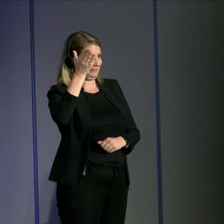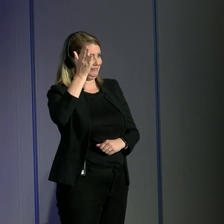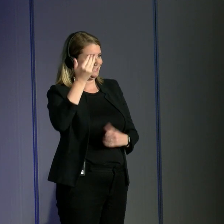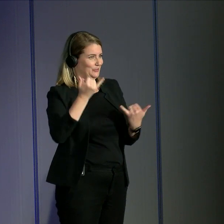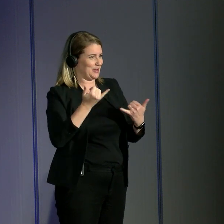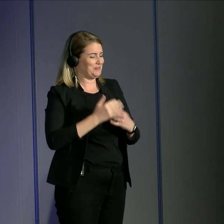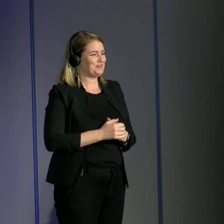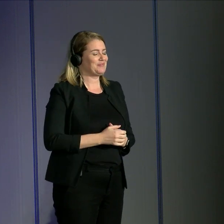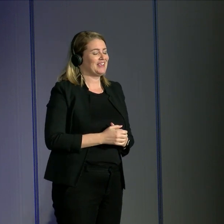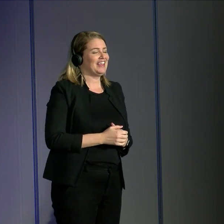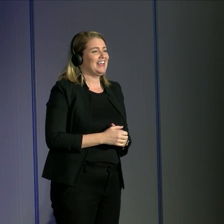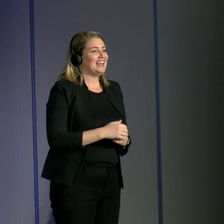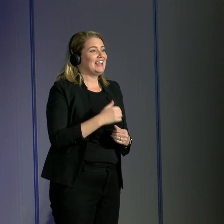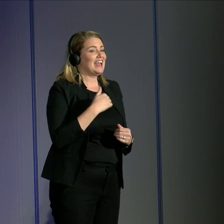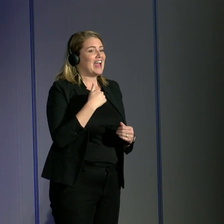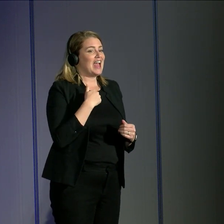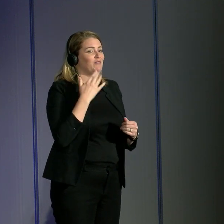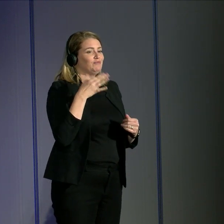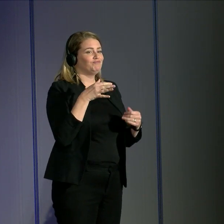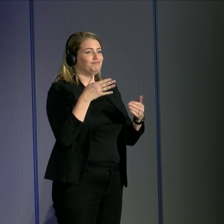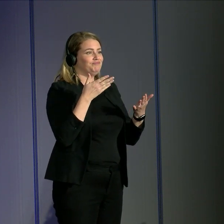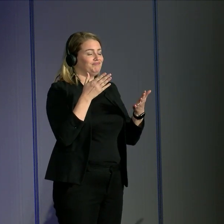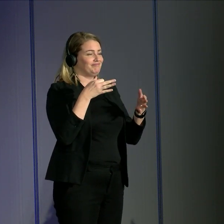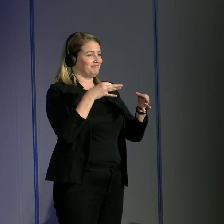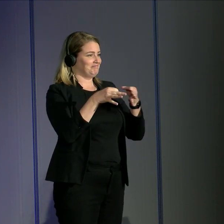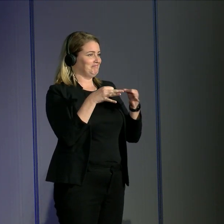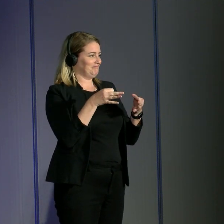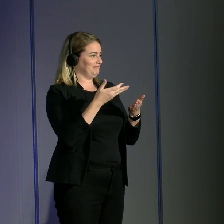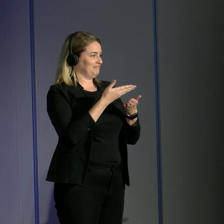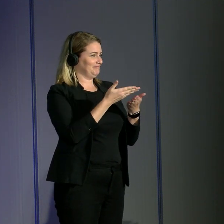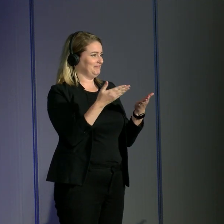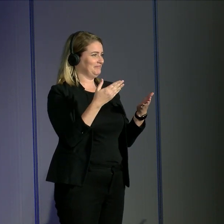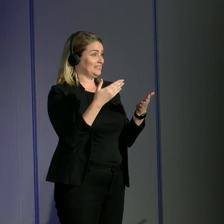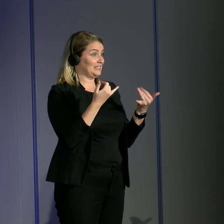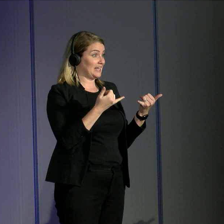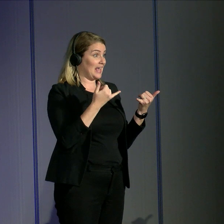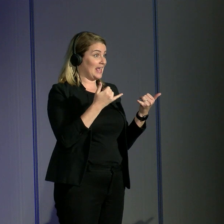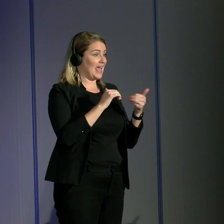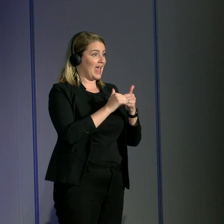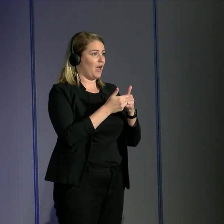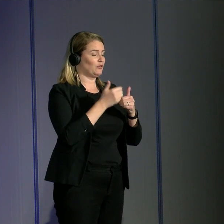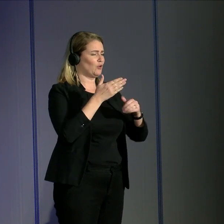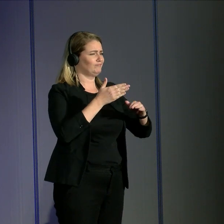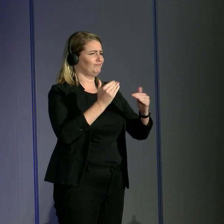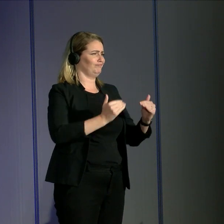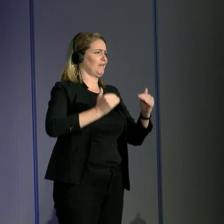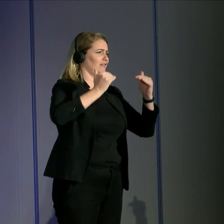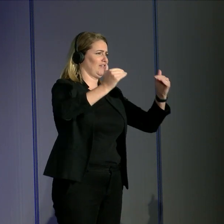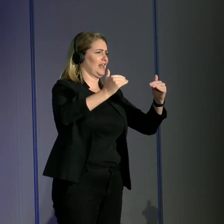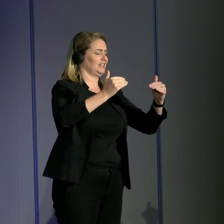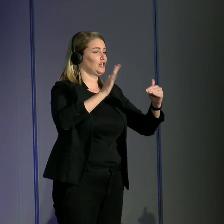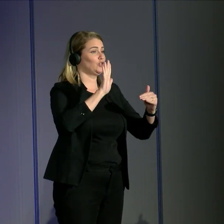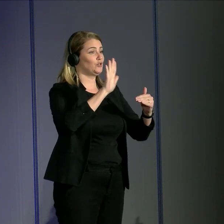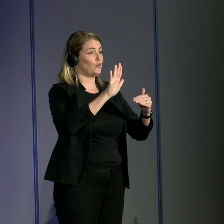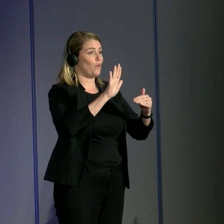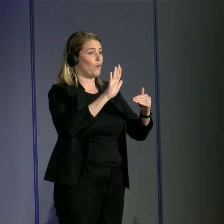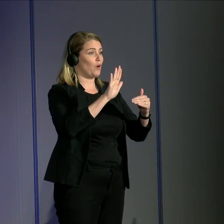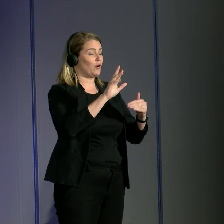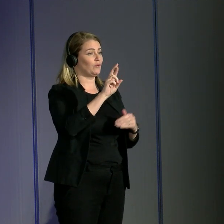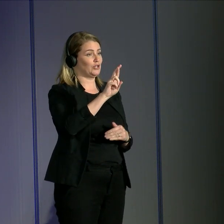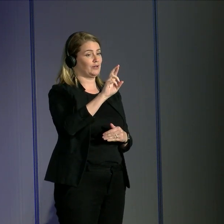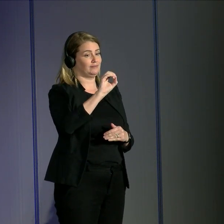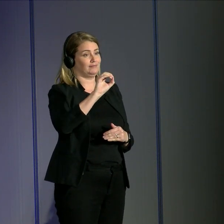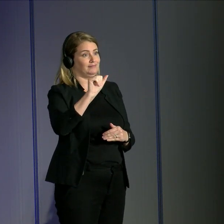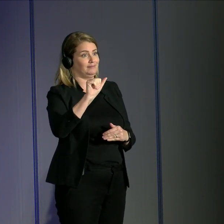I'm going to talk to you about how to advance your return with accessibility and testing.